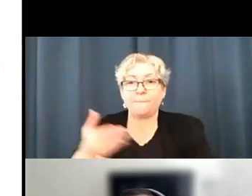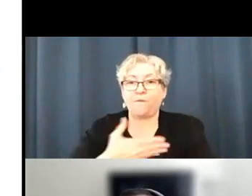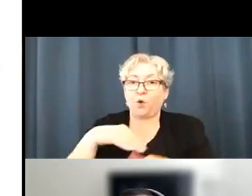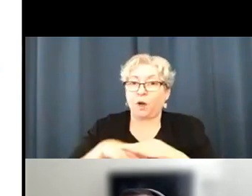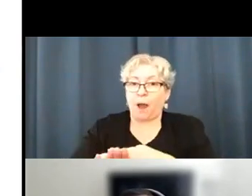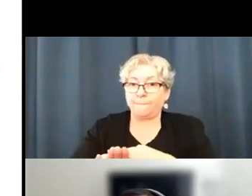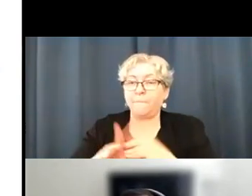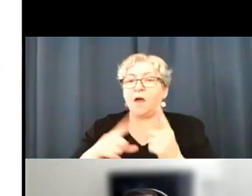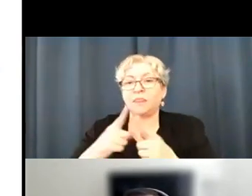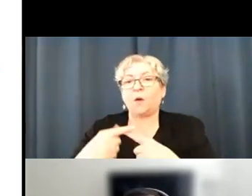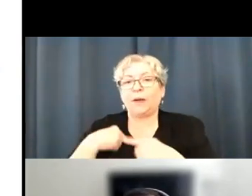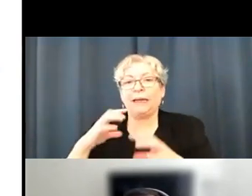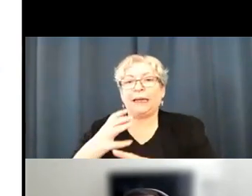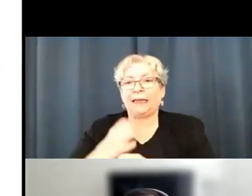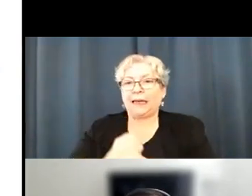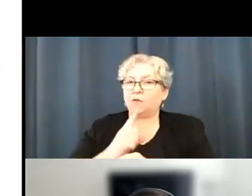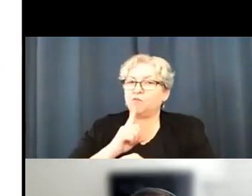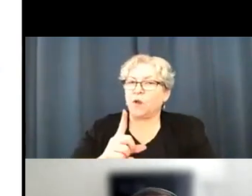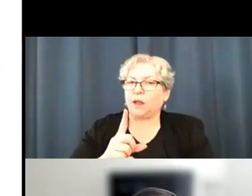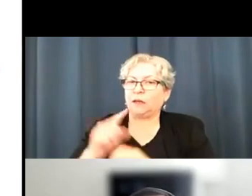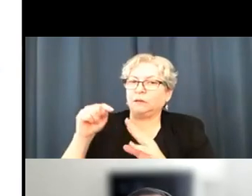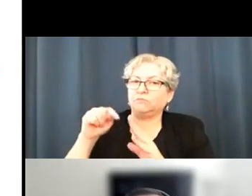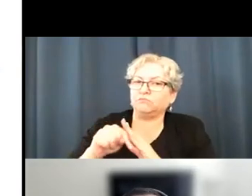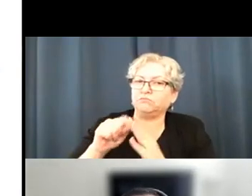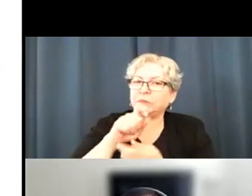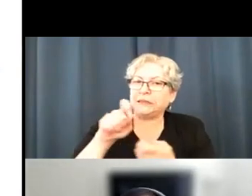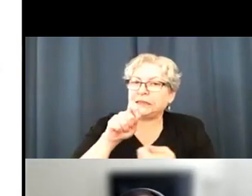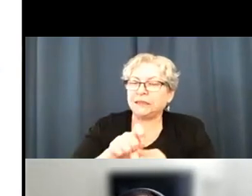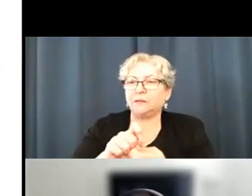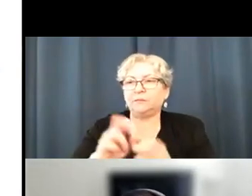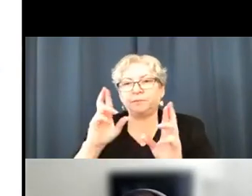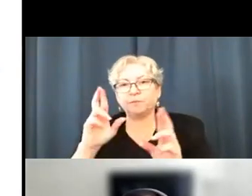then we can get really detailed and hopefully, help you find some solutions